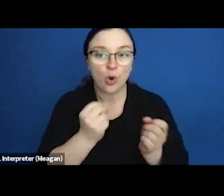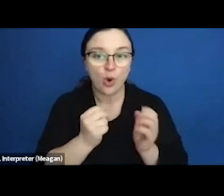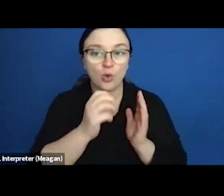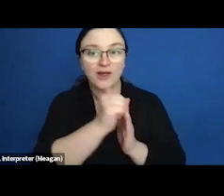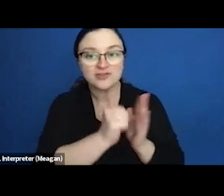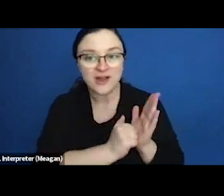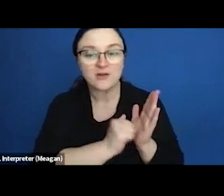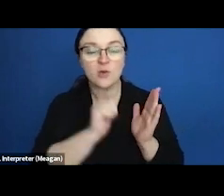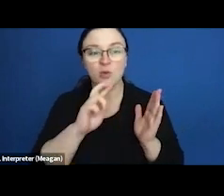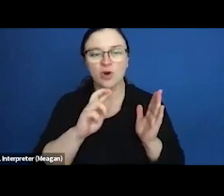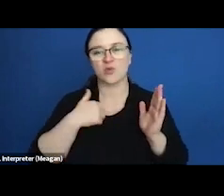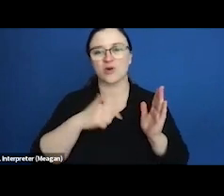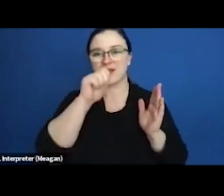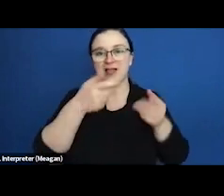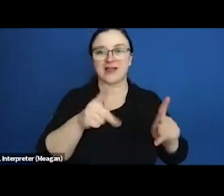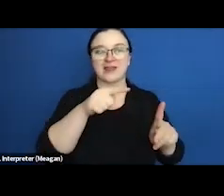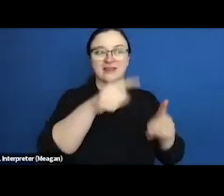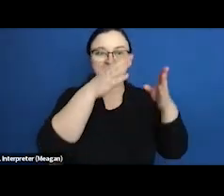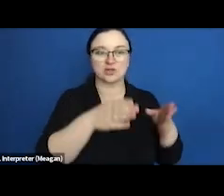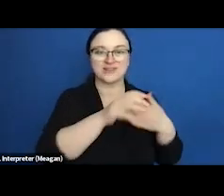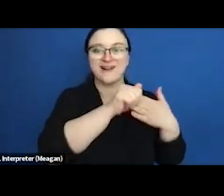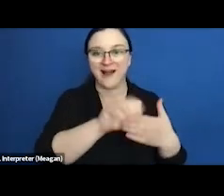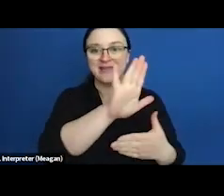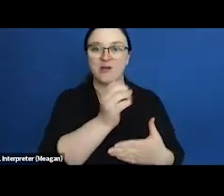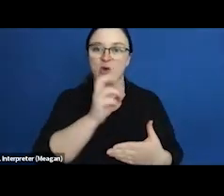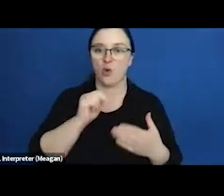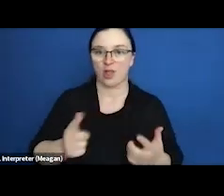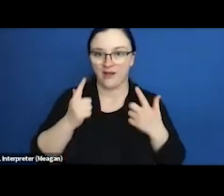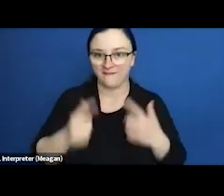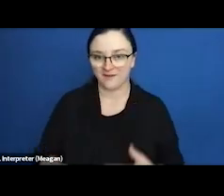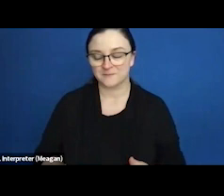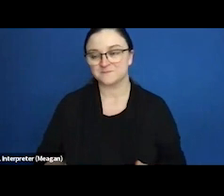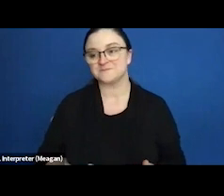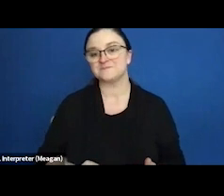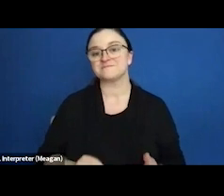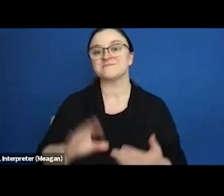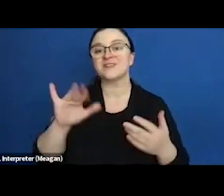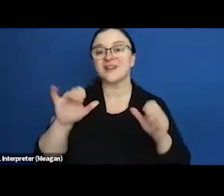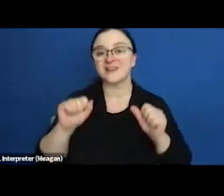letting that person being the steward of their own life. And while that applies to motivational interviewing,